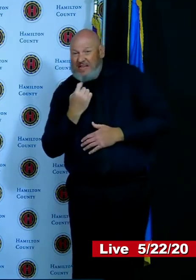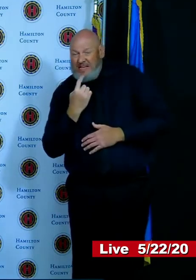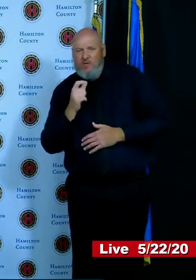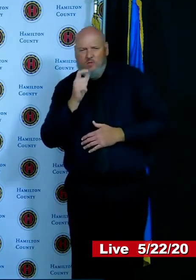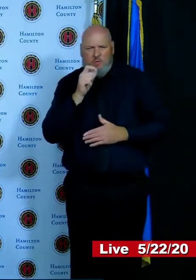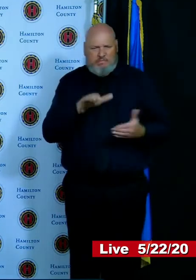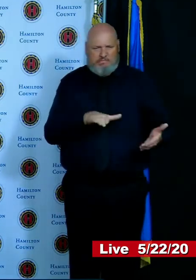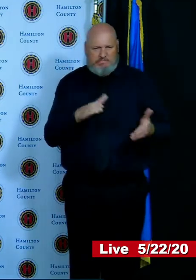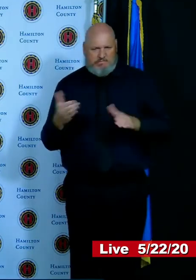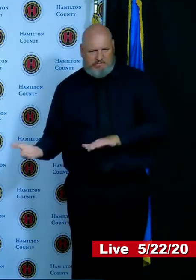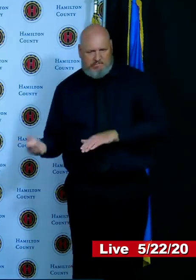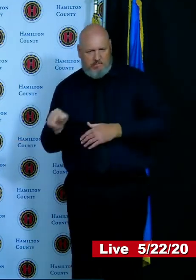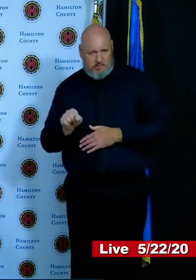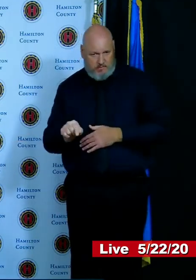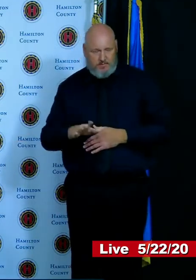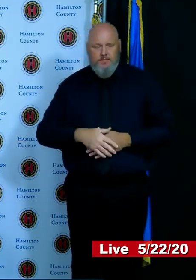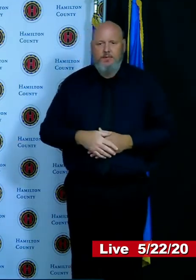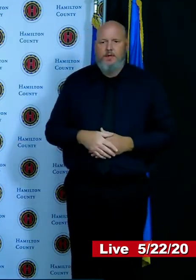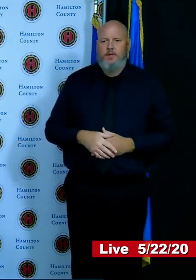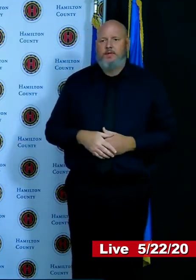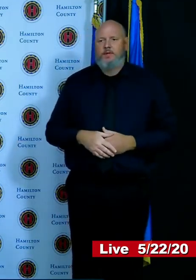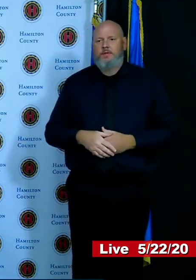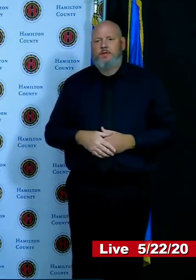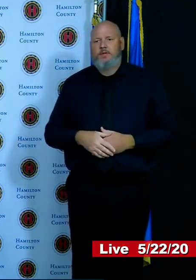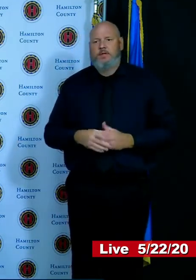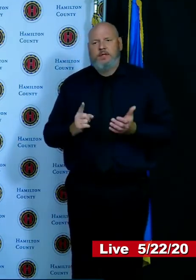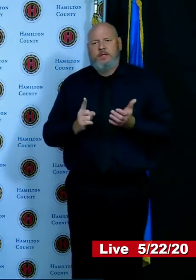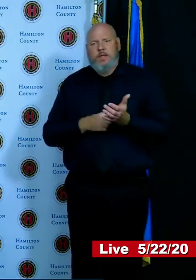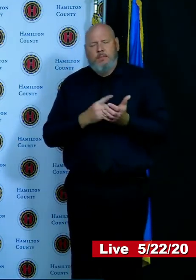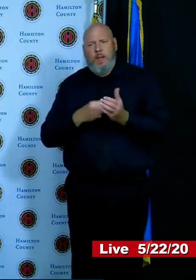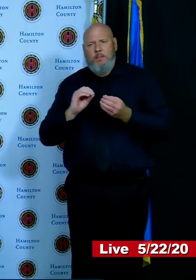challenging because sometimes they lag and Greg will talk about lagging